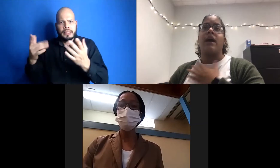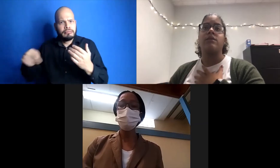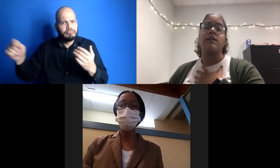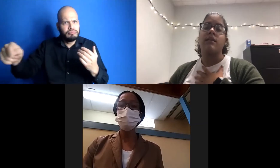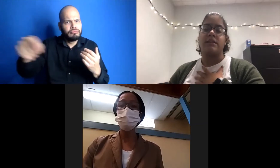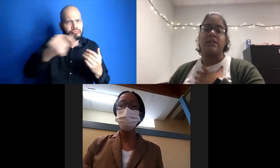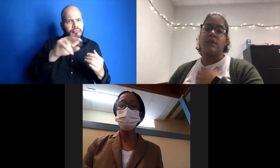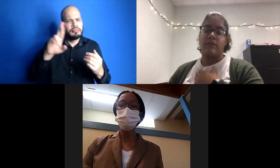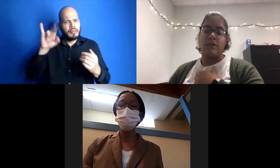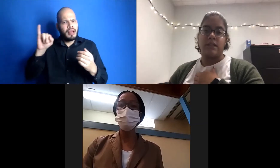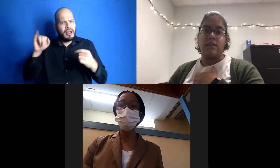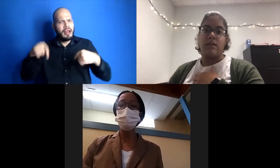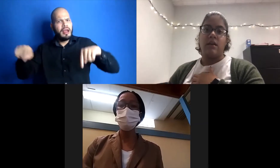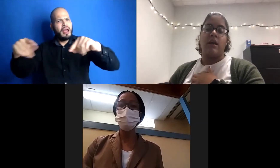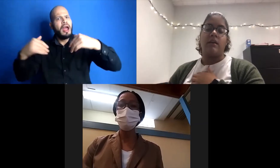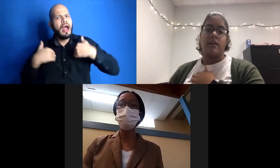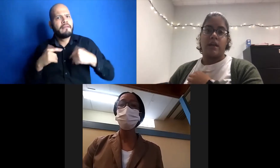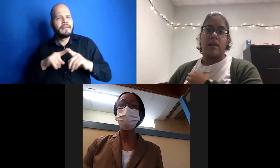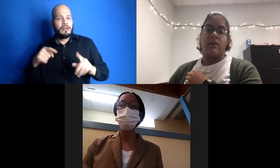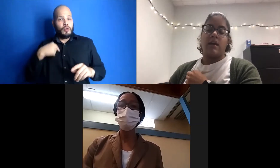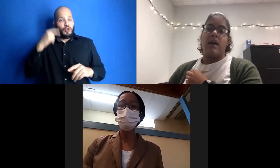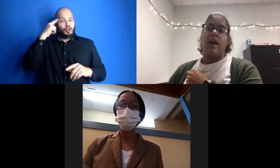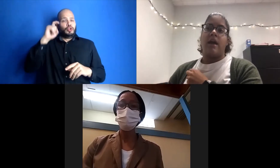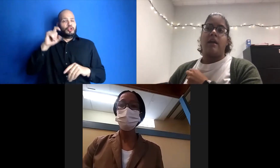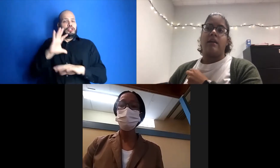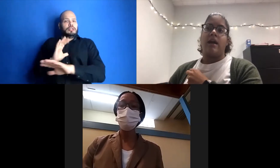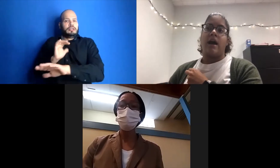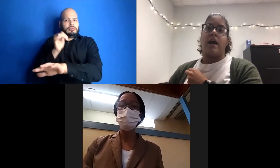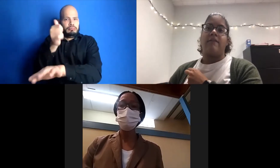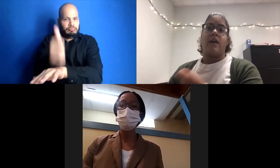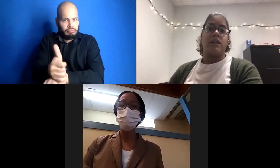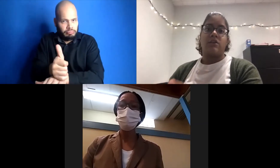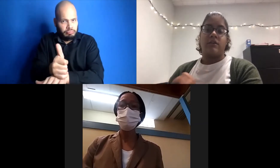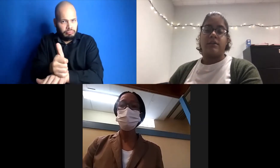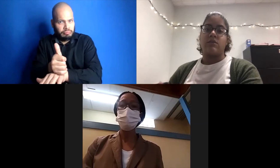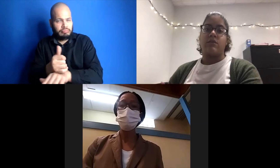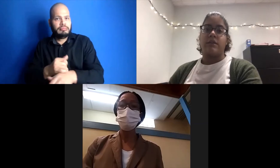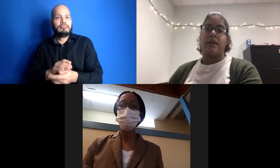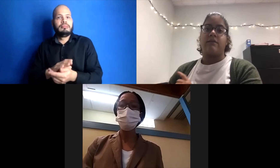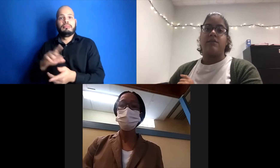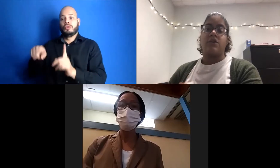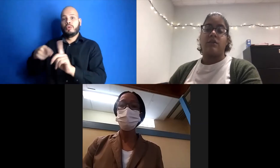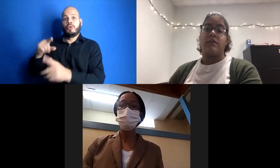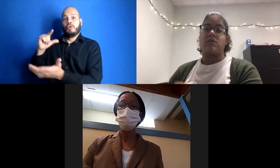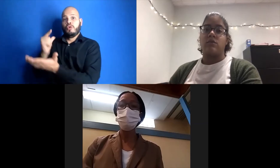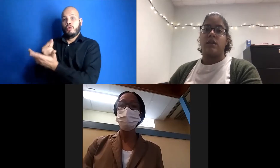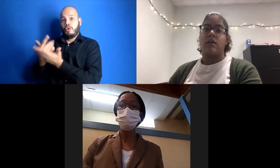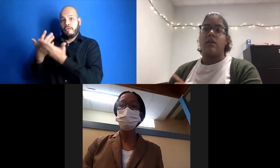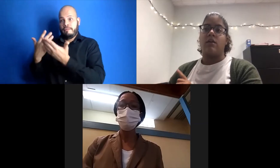in a class of 2014 at Lincoln and I volunteered at the school for the deaf during the school year